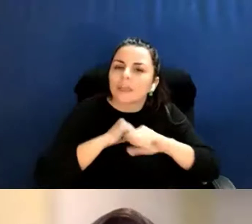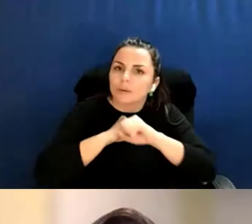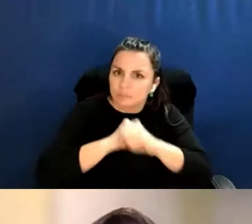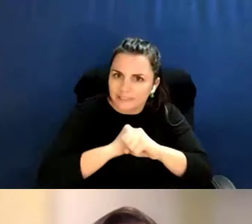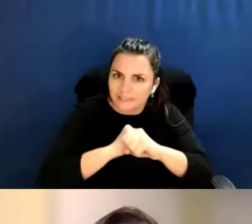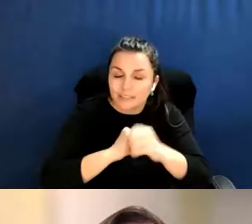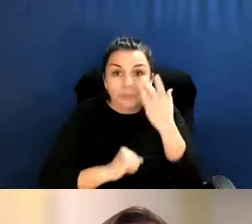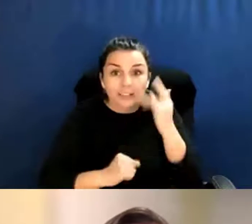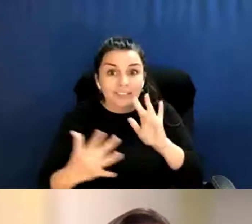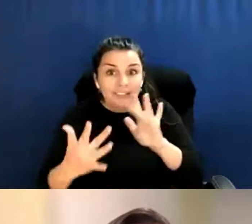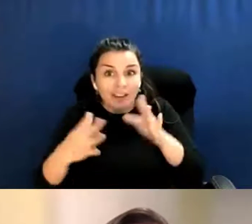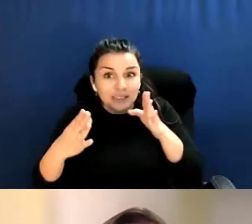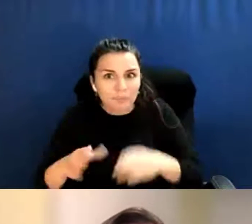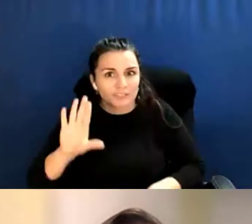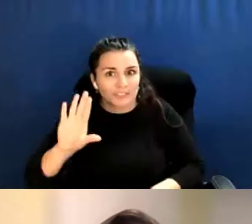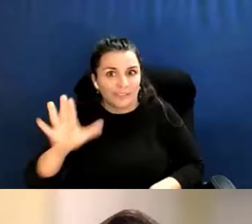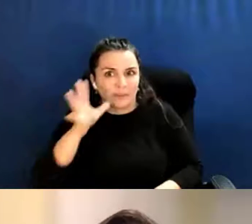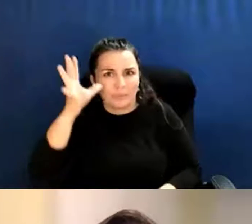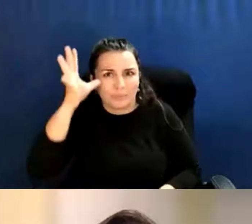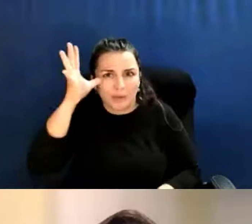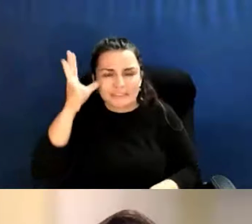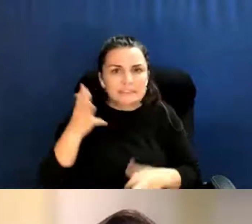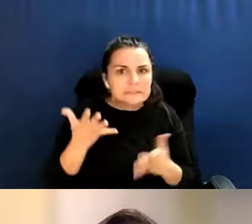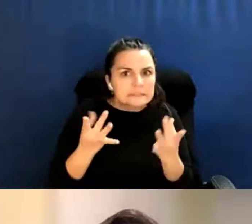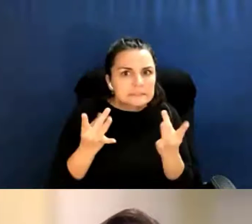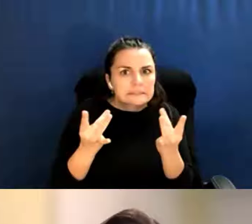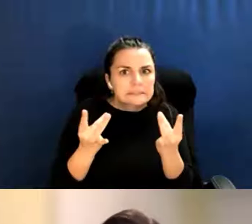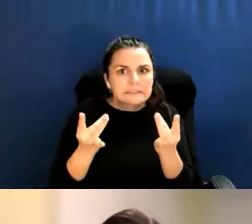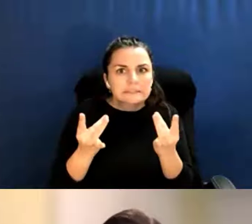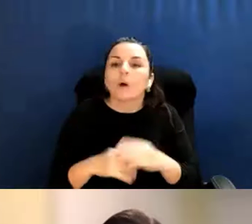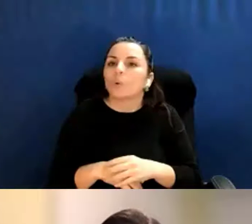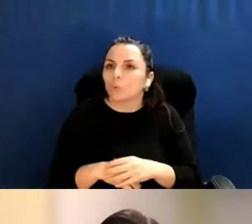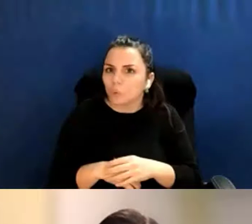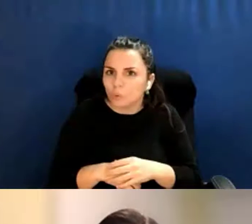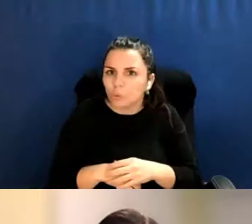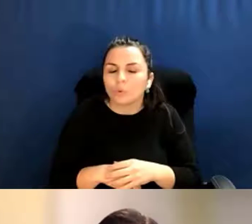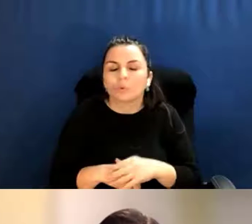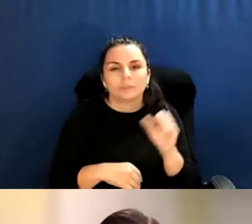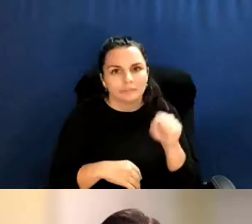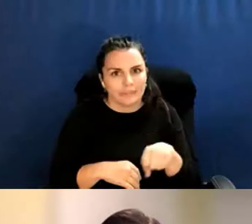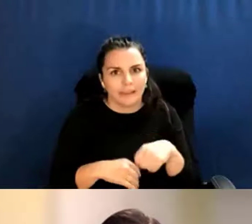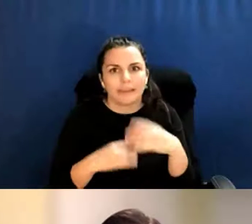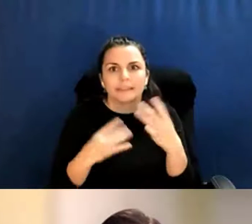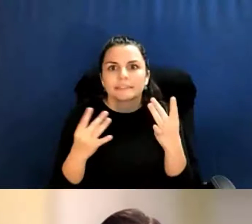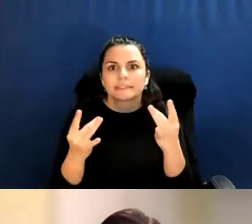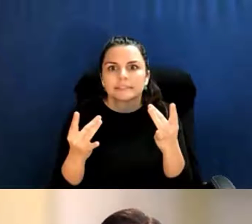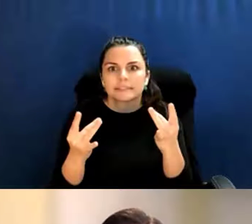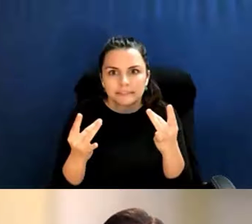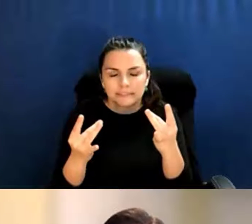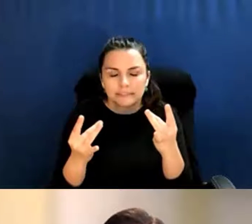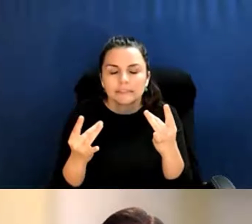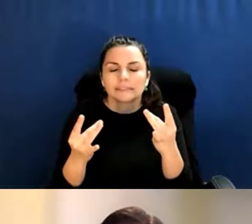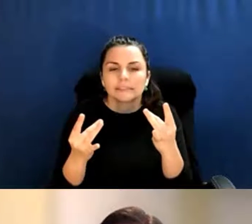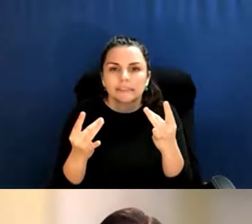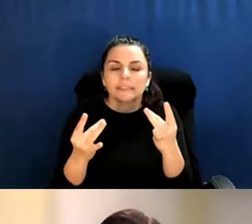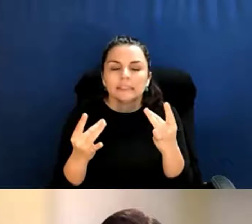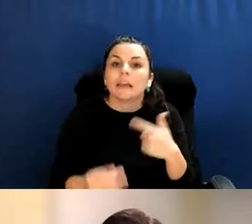Marianna Azar: Yeah, that's a tricky one. So one of the things that I often say to researchers